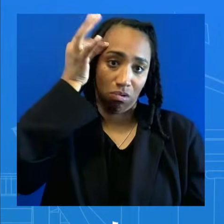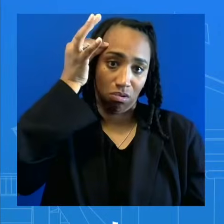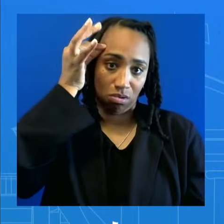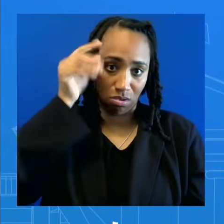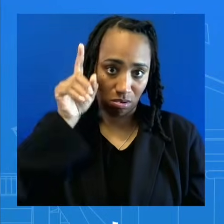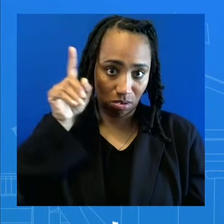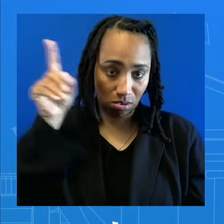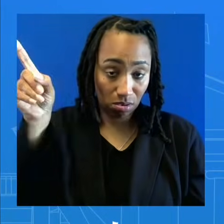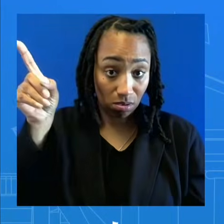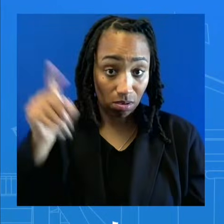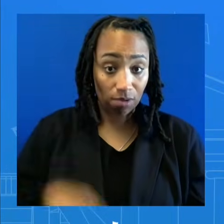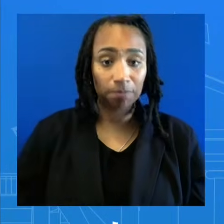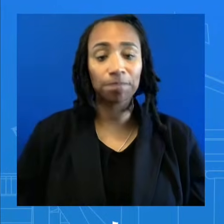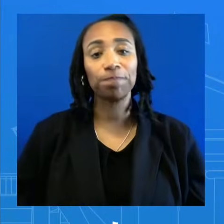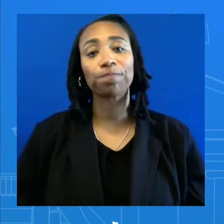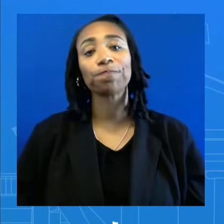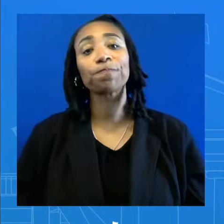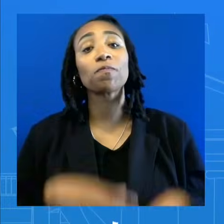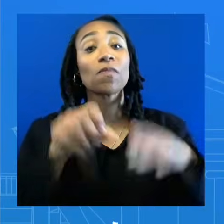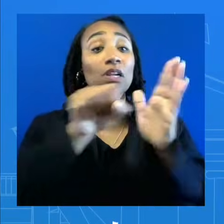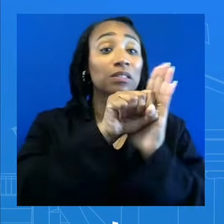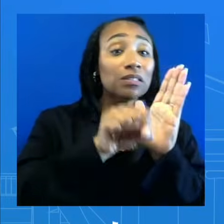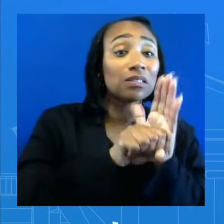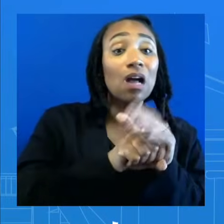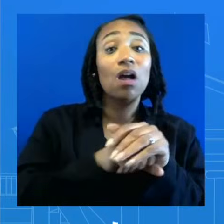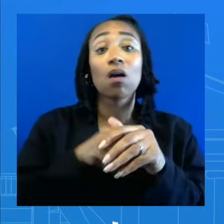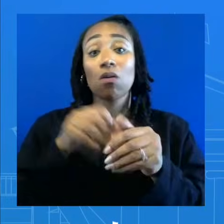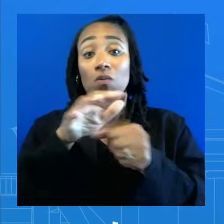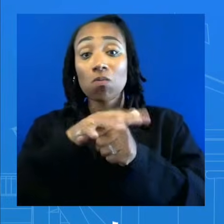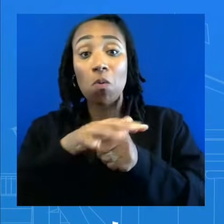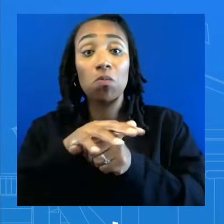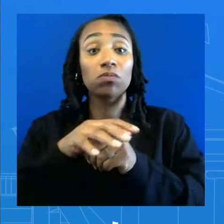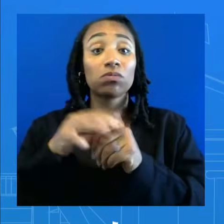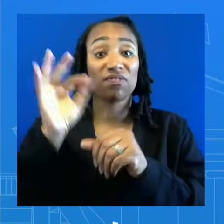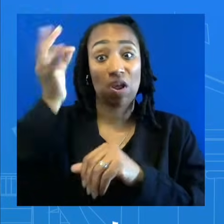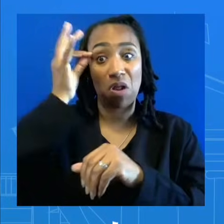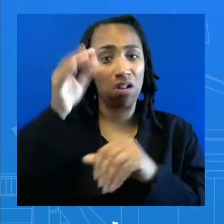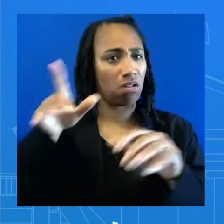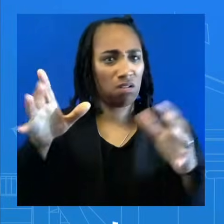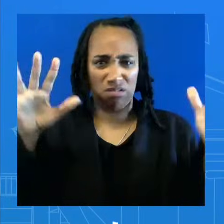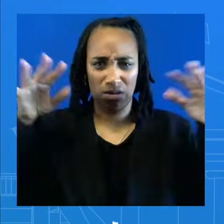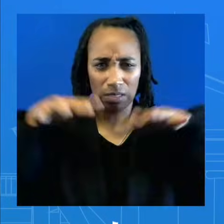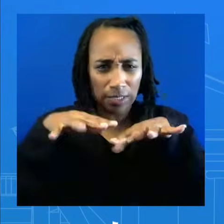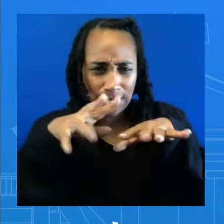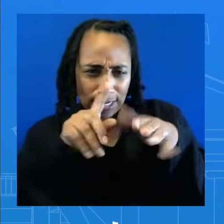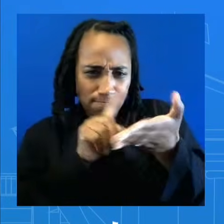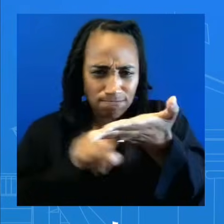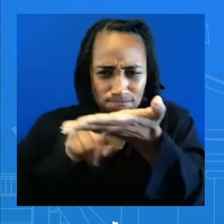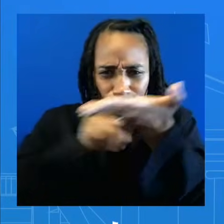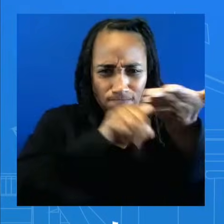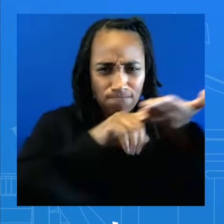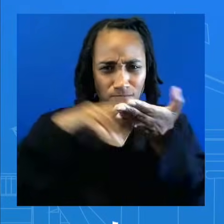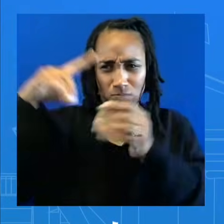corroborate any of the reported visual sightings. To the contrary, upon review of available imagery,